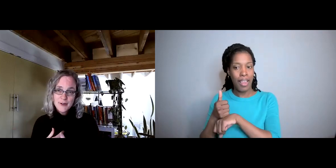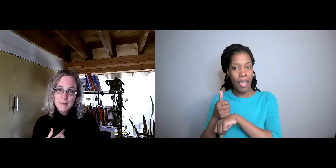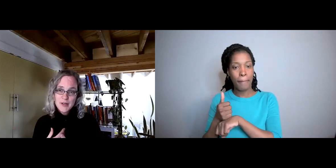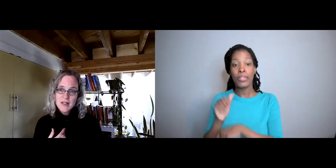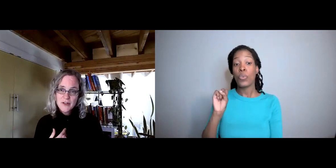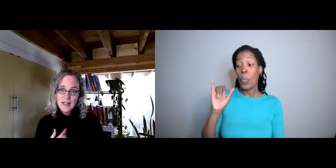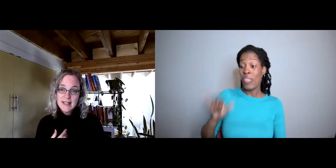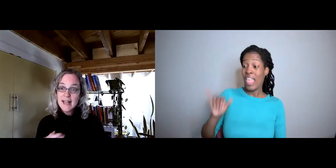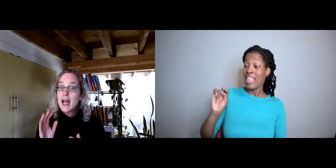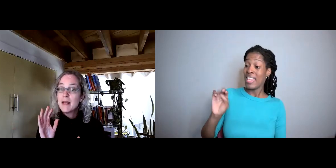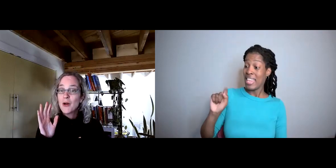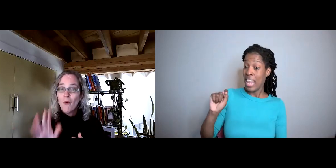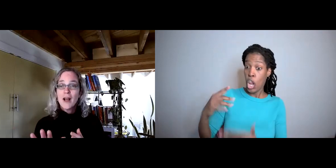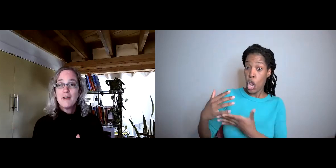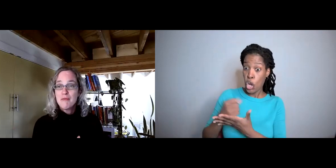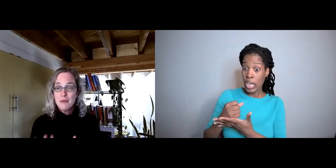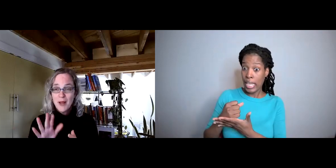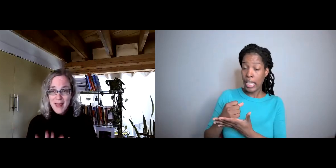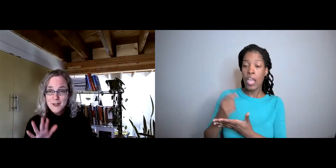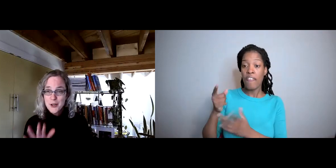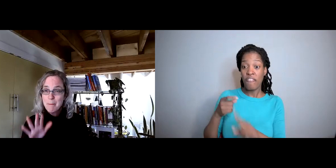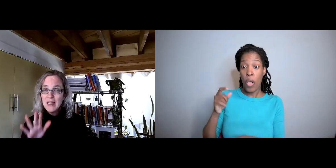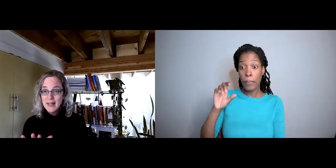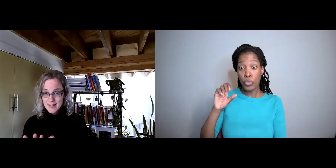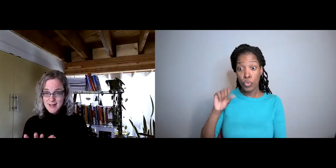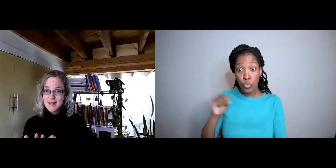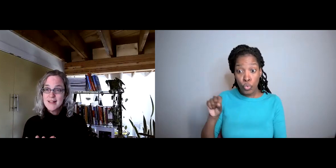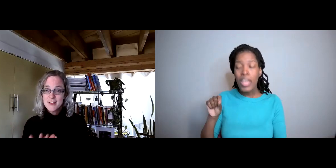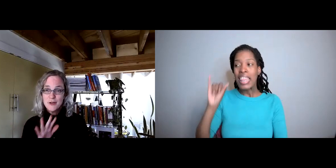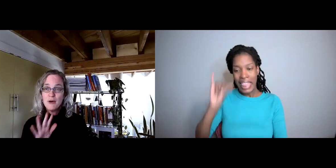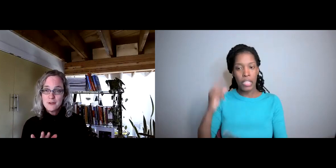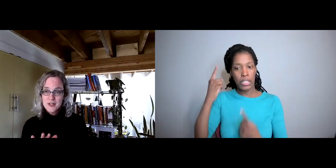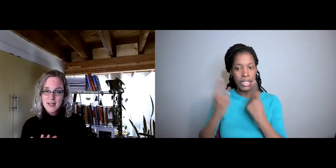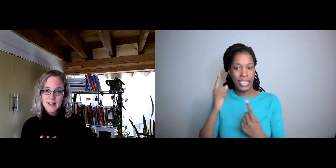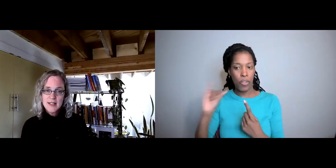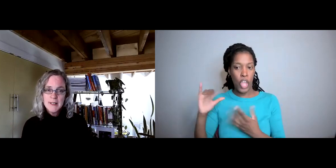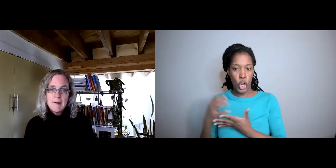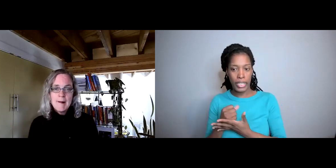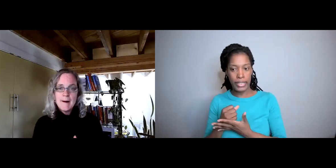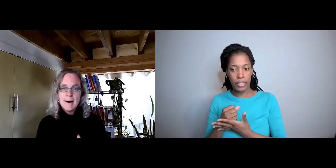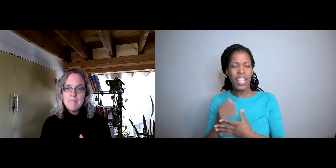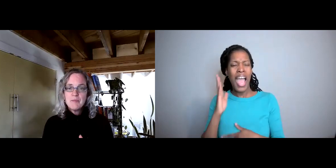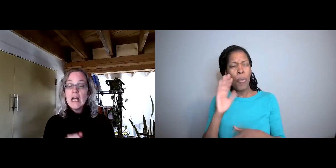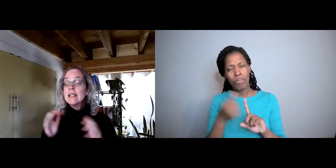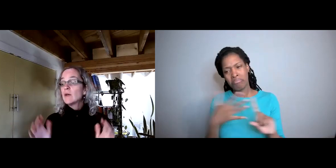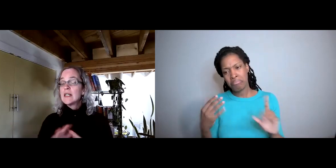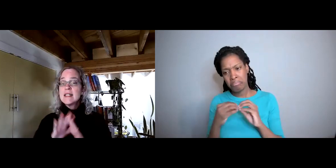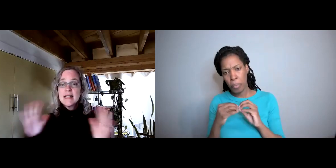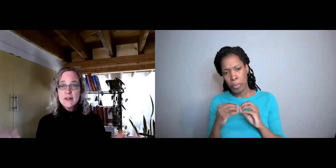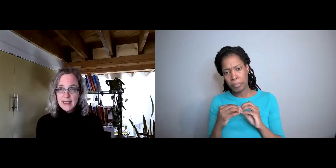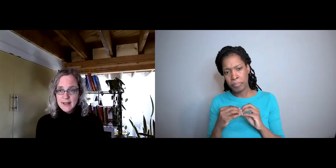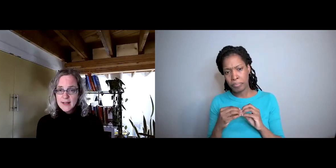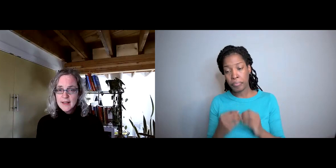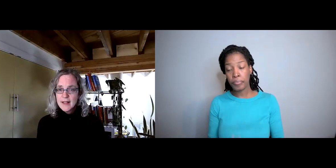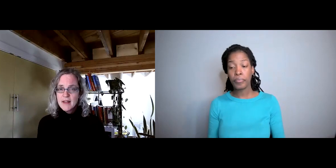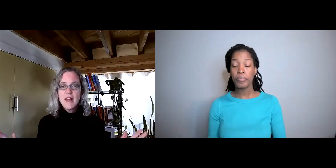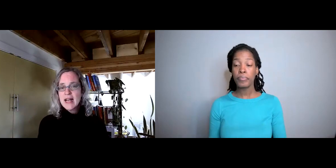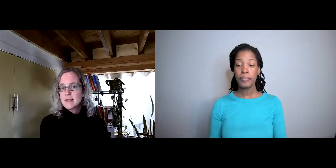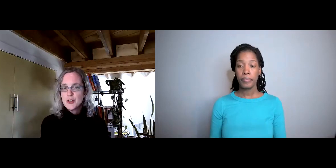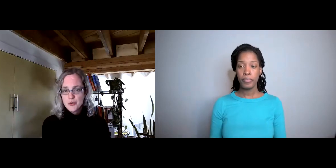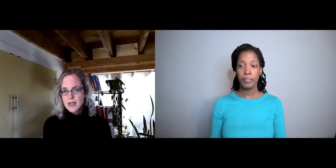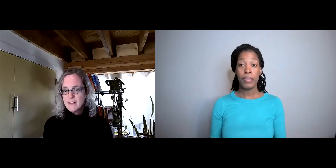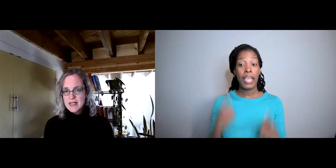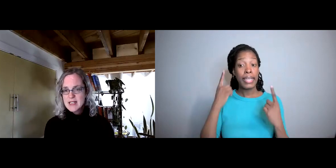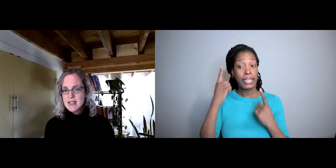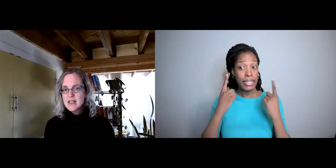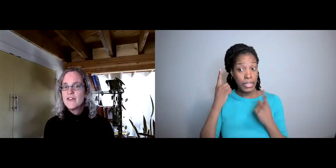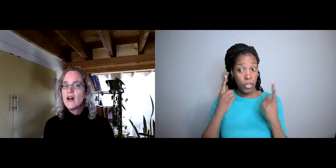So you understand it now, considering the vast majority of businesses fall into this second situation, we're gonna focus on that second situation in this webinar.